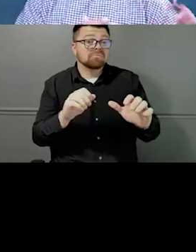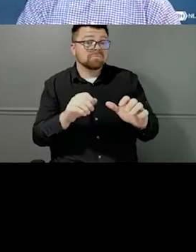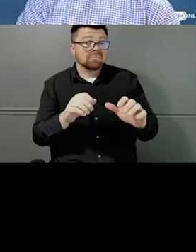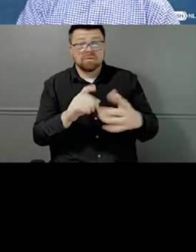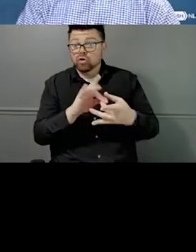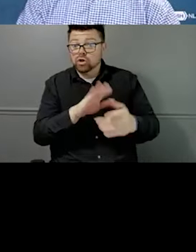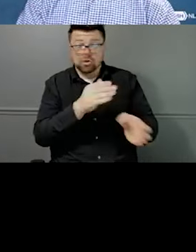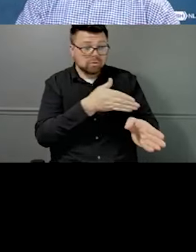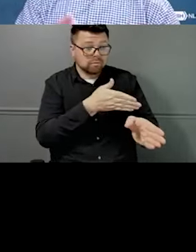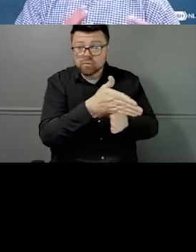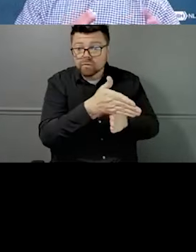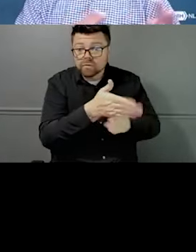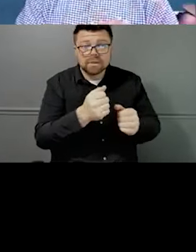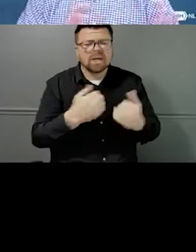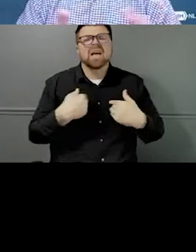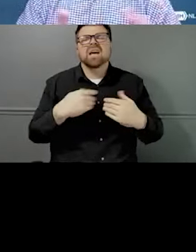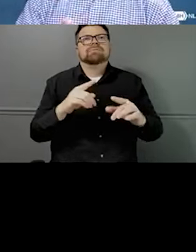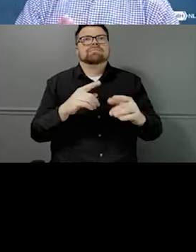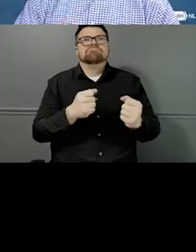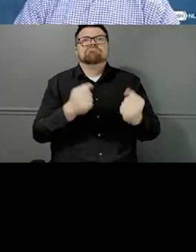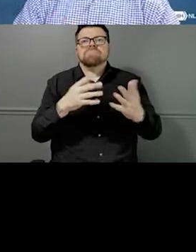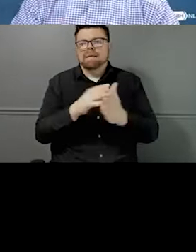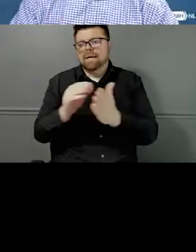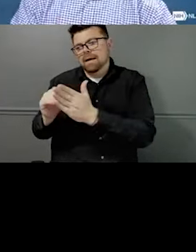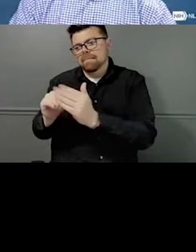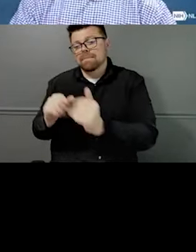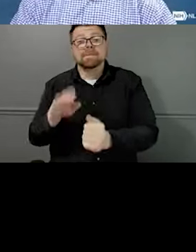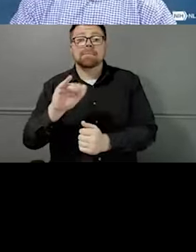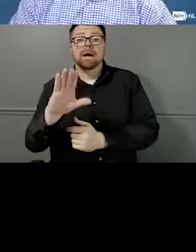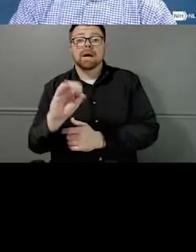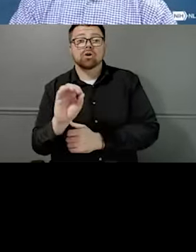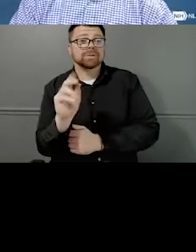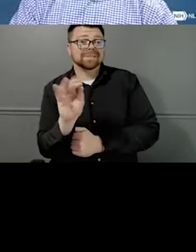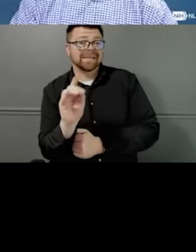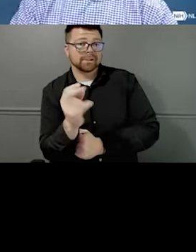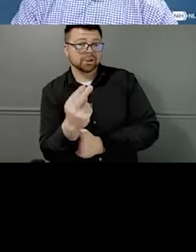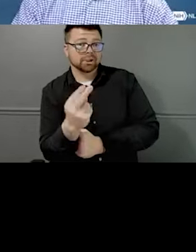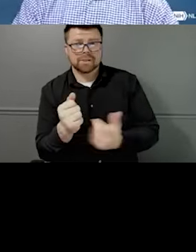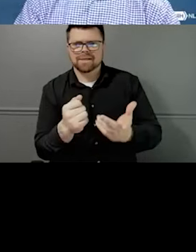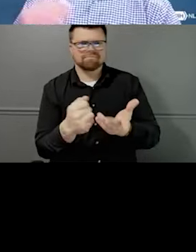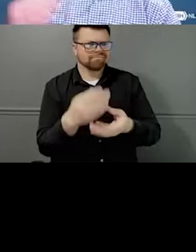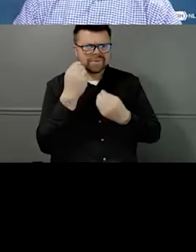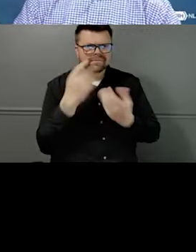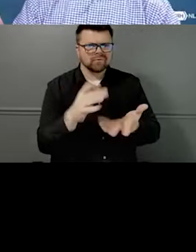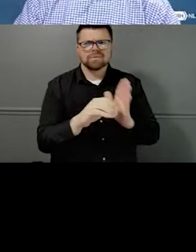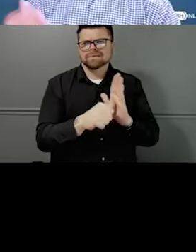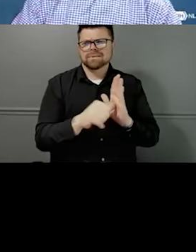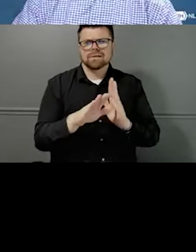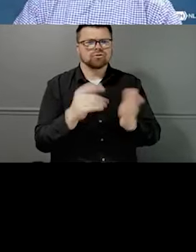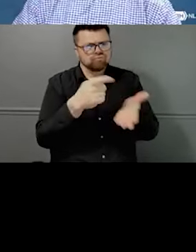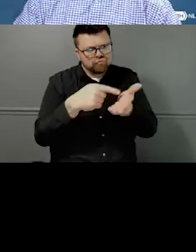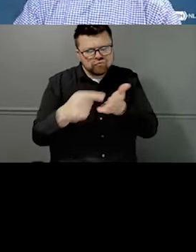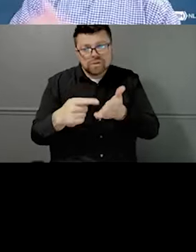biosketches that highlight different aspects of your research. As you go through the years and you want to update them,